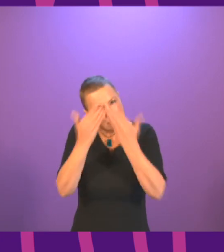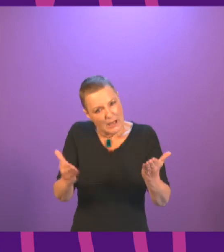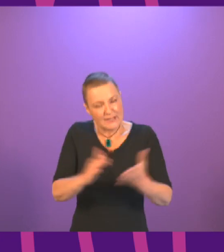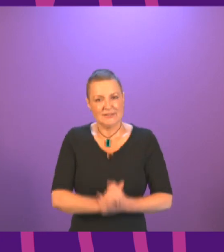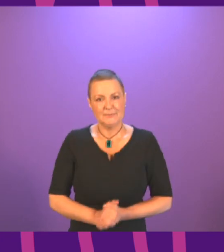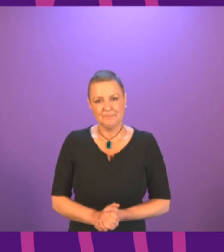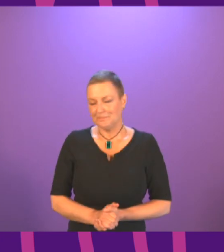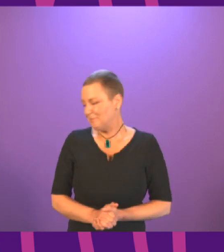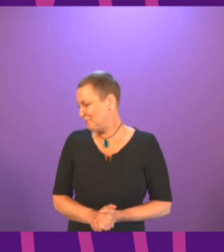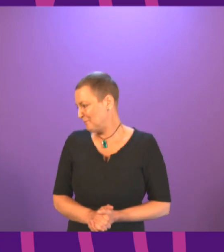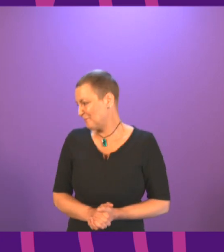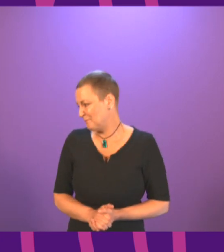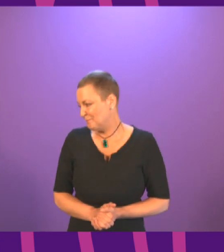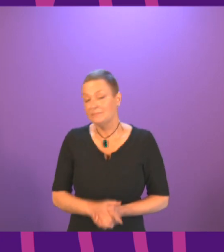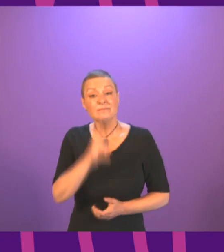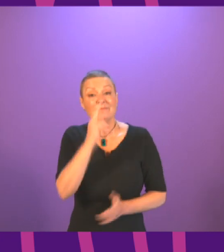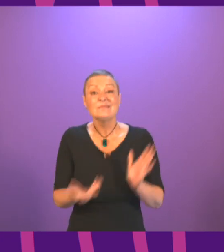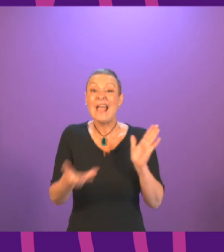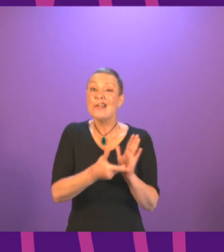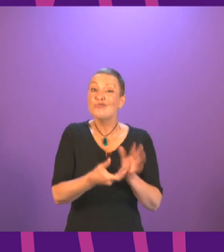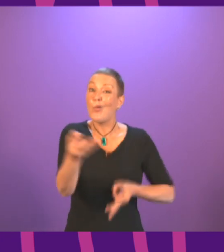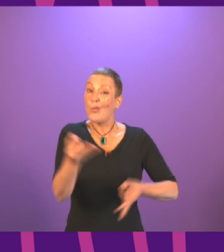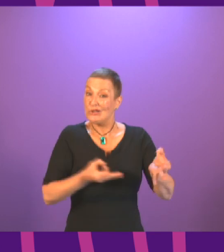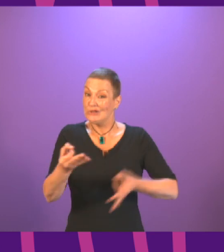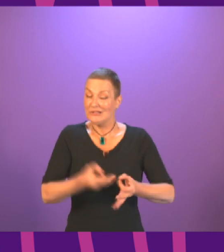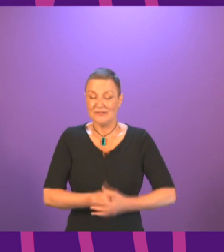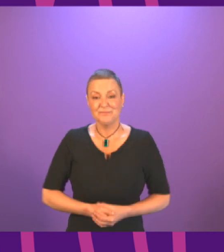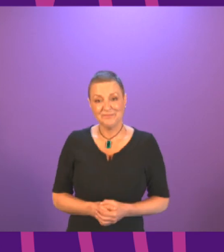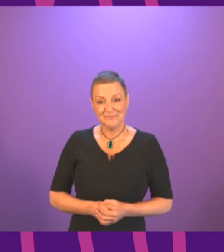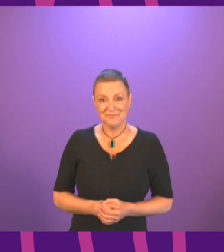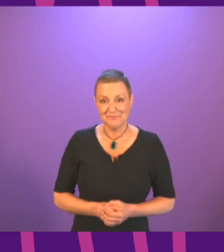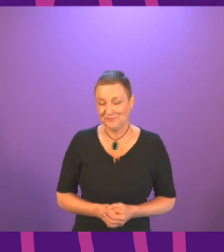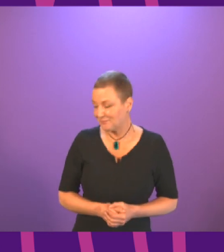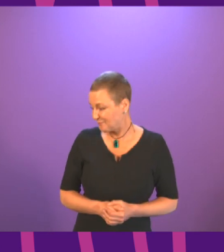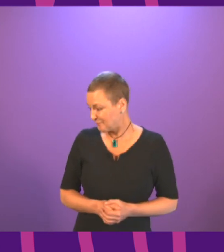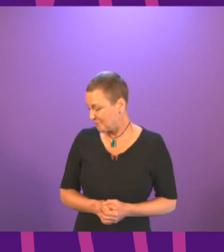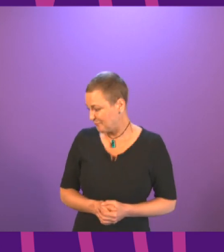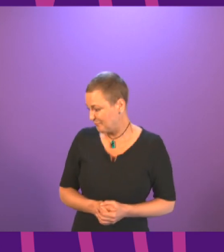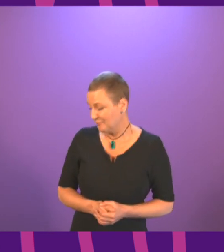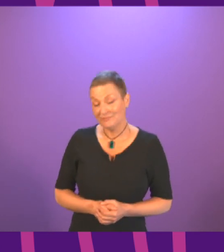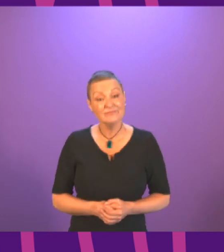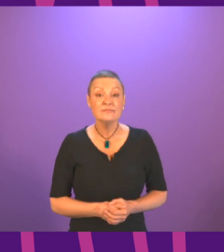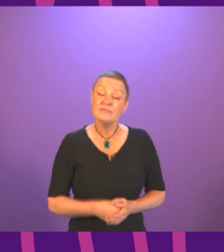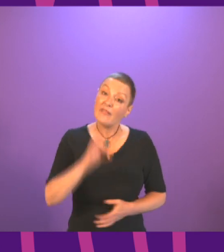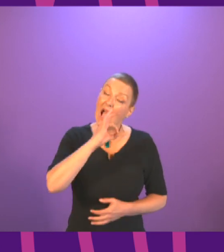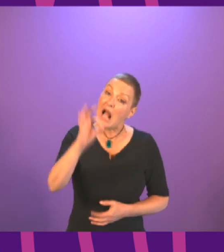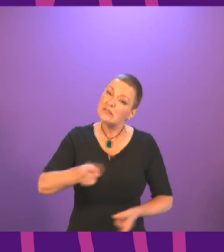Maureen Watt (Aberdeen South and North Kincardine) (SNP):